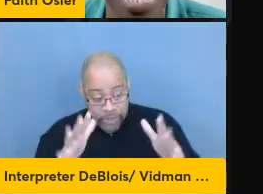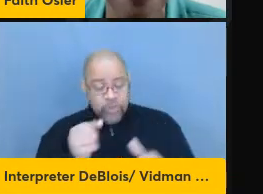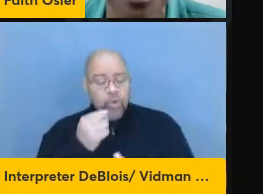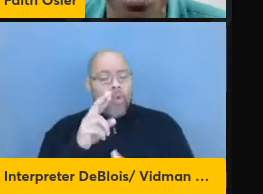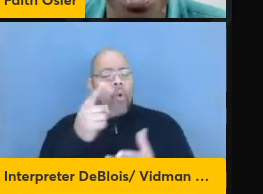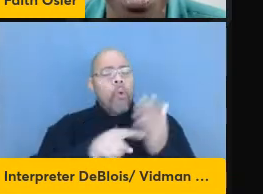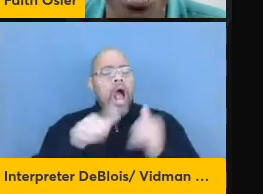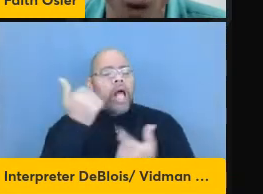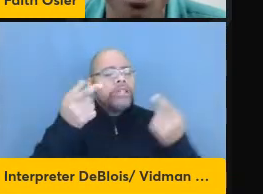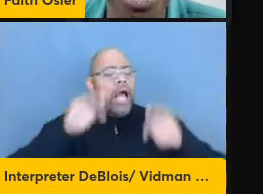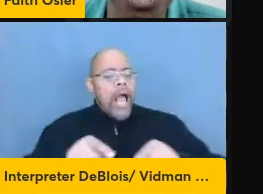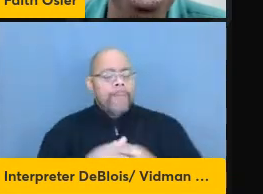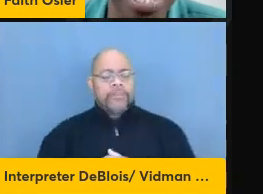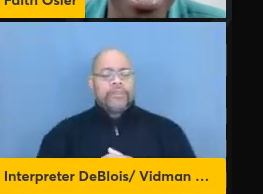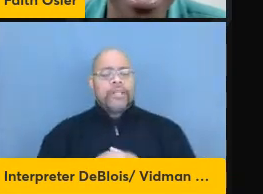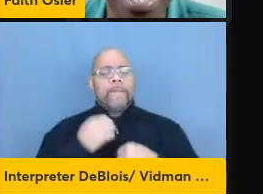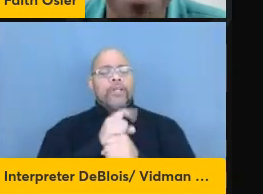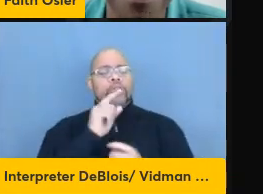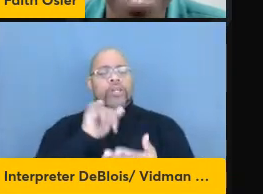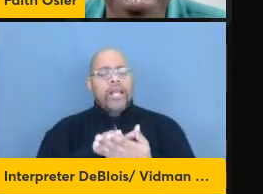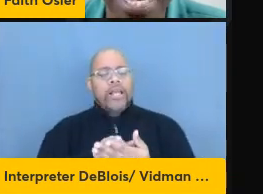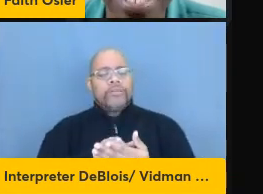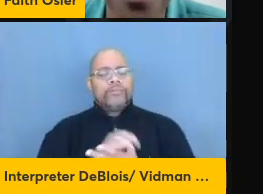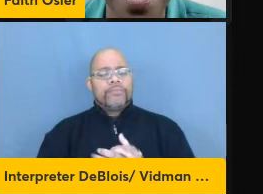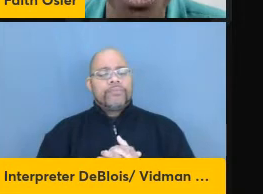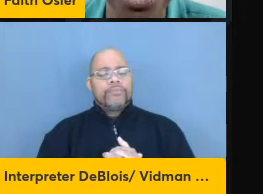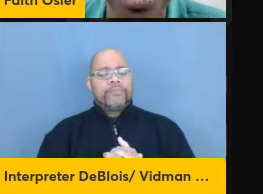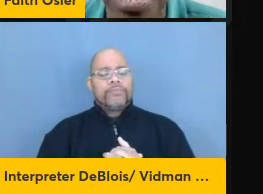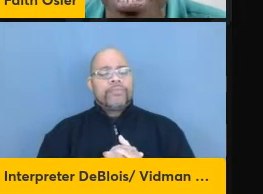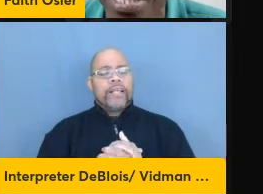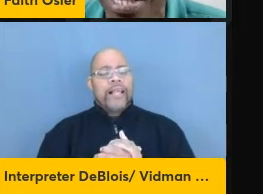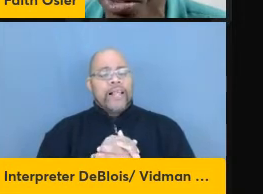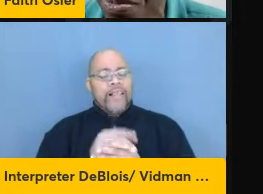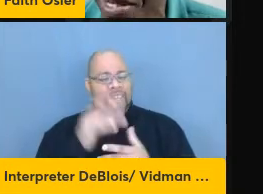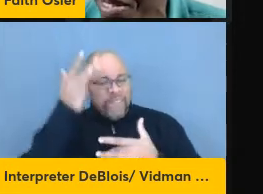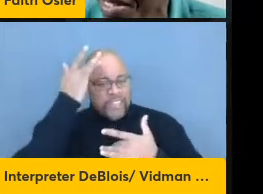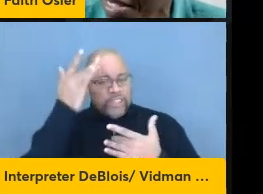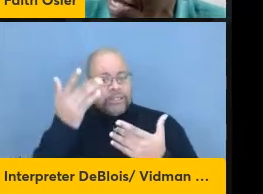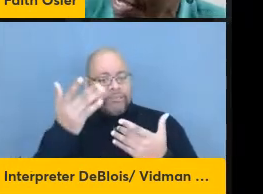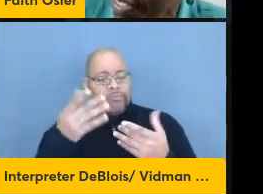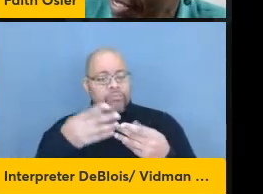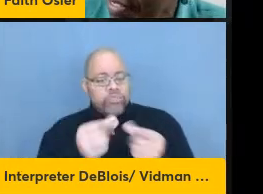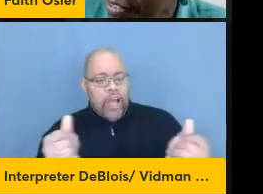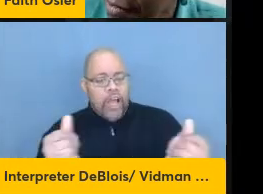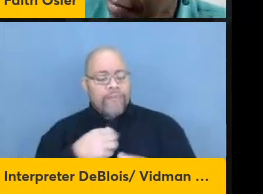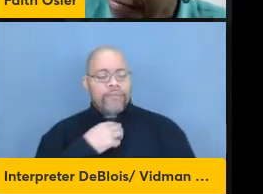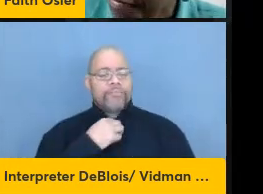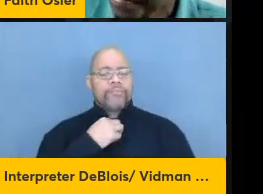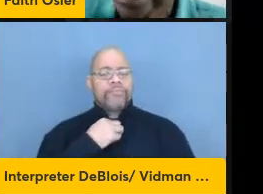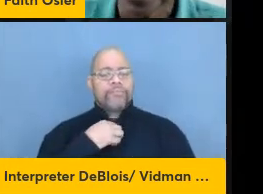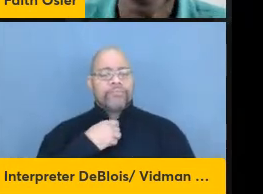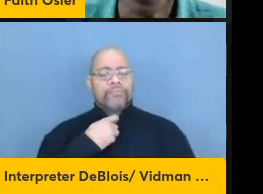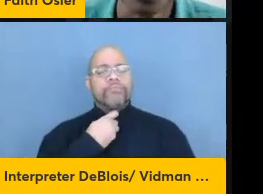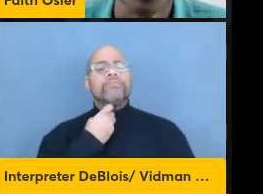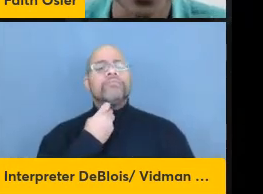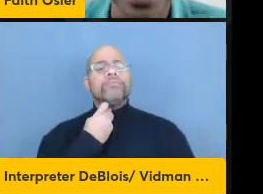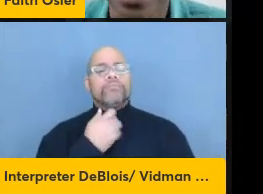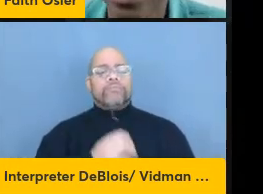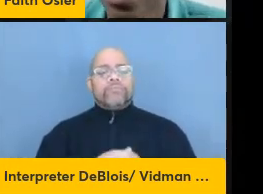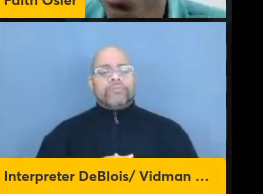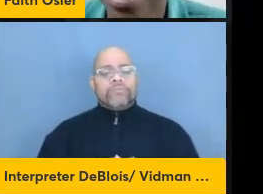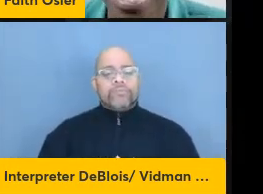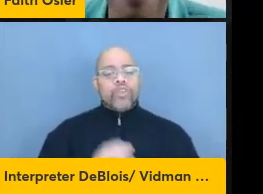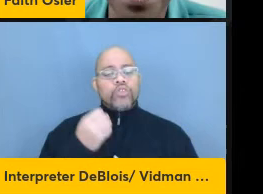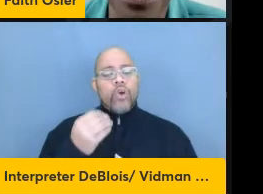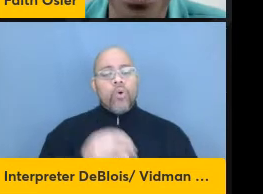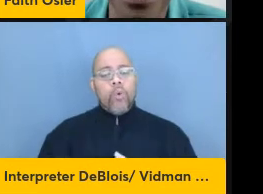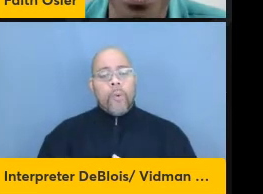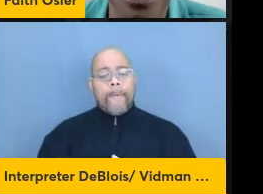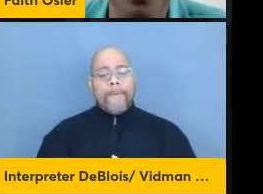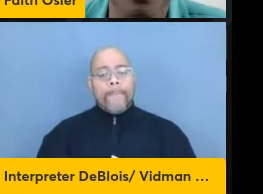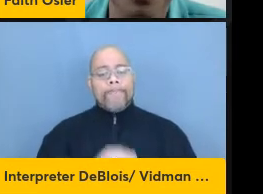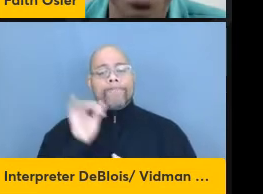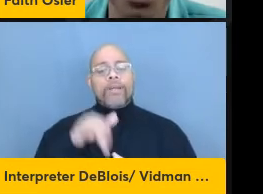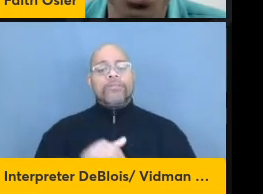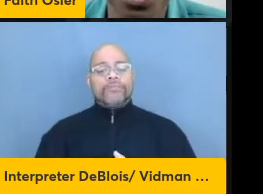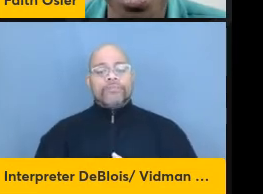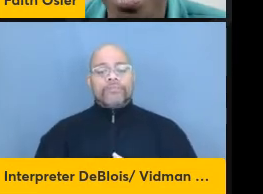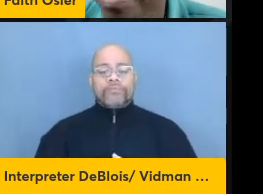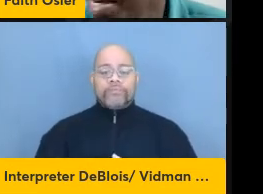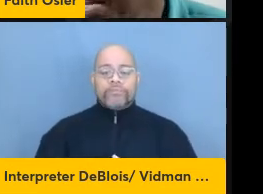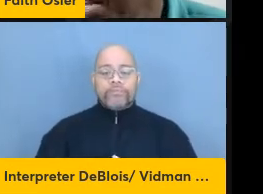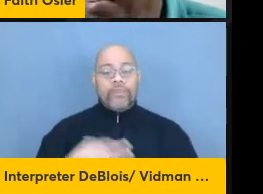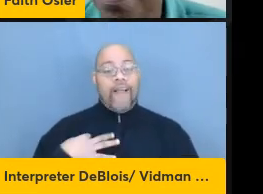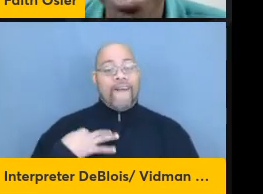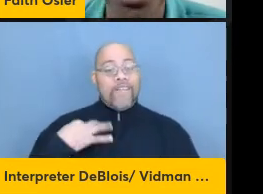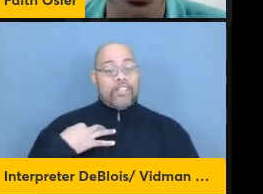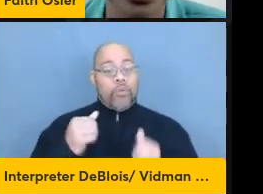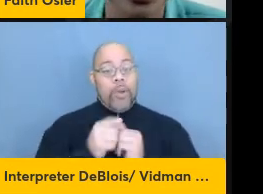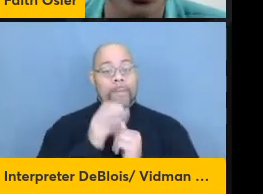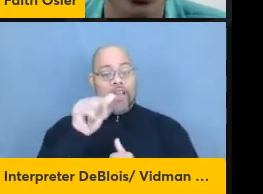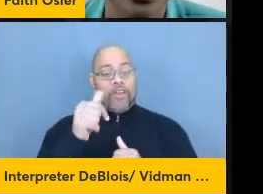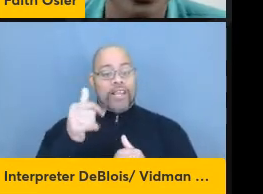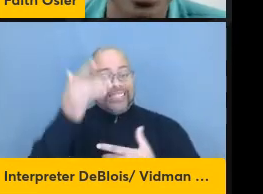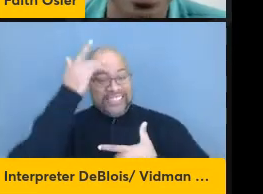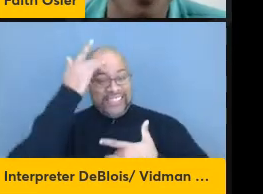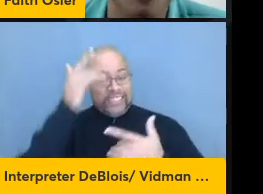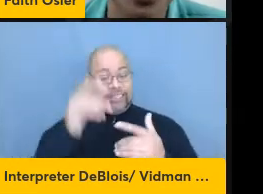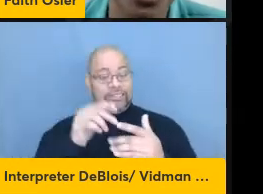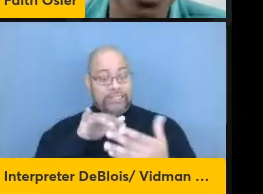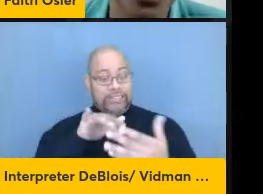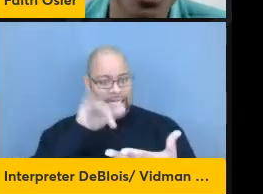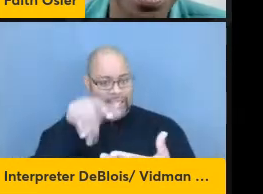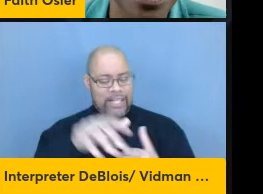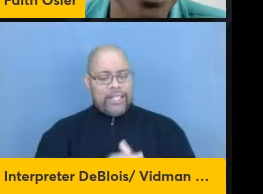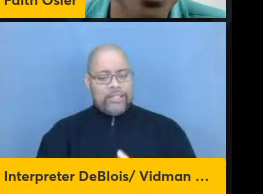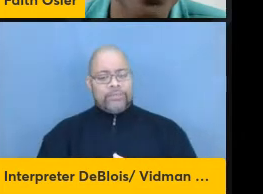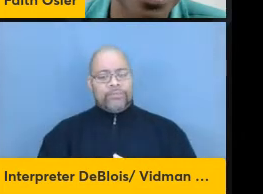happens to make sure that an infection is dealt with. And so here's a volunteer malaria infection study. And so here, when